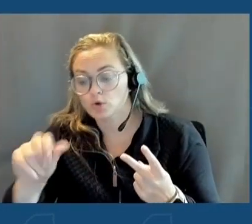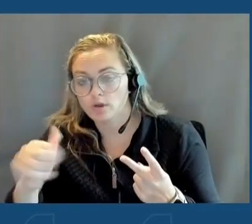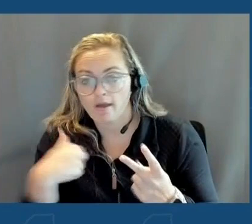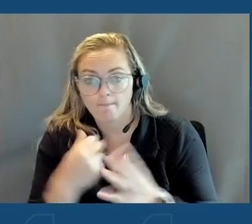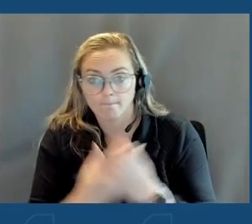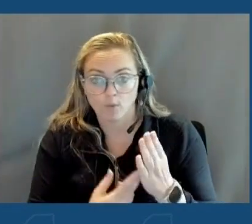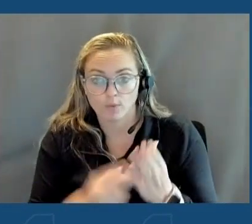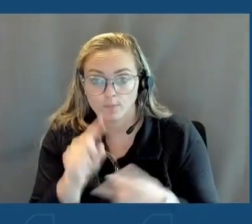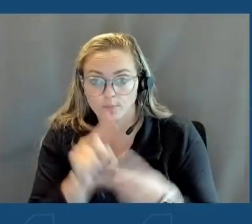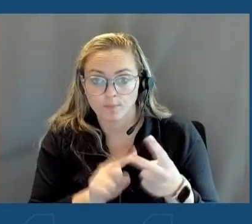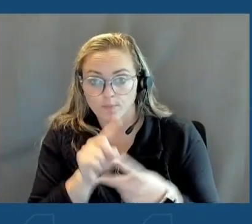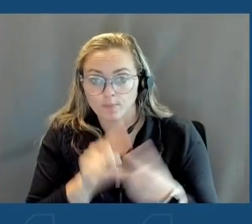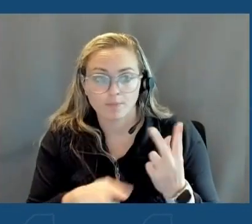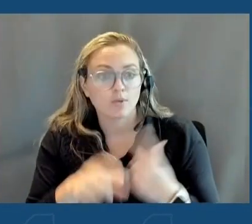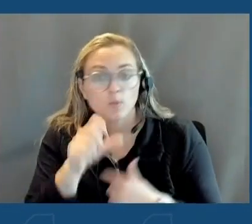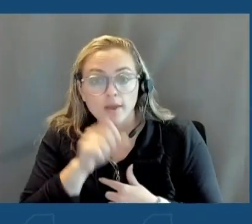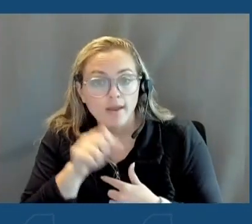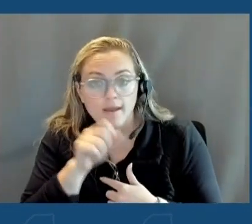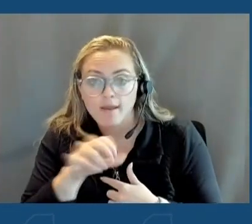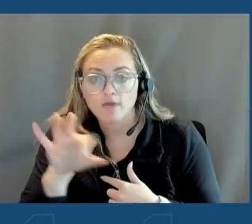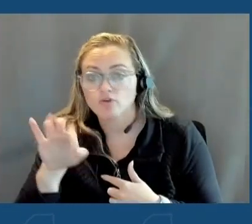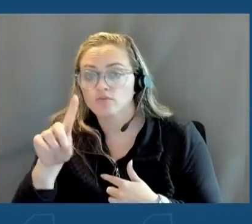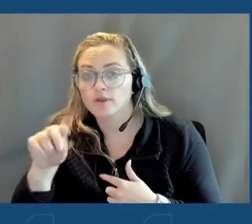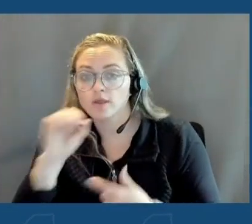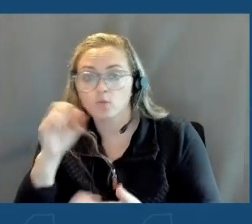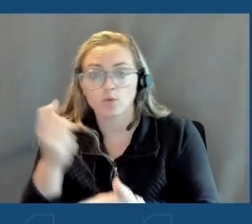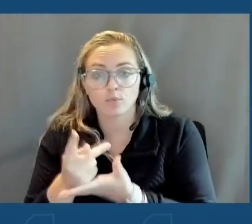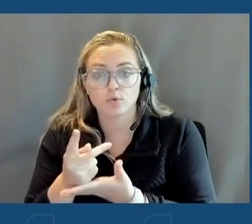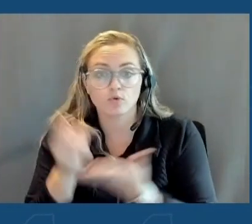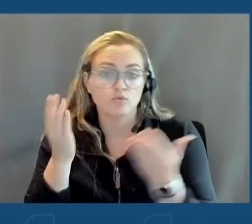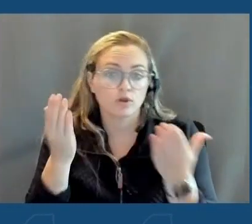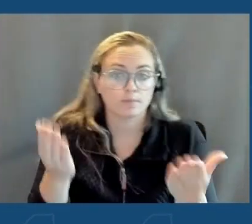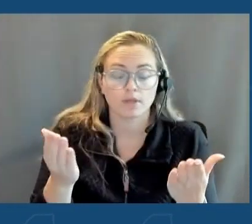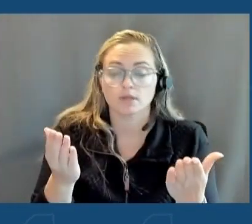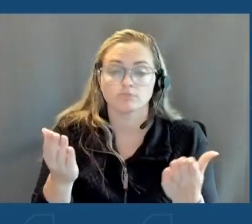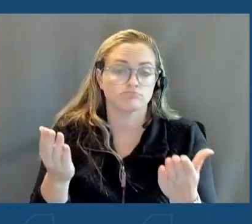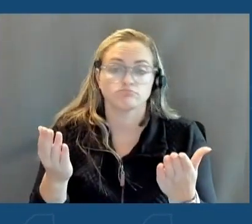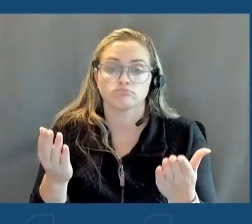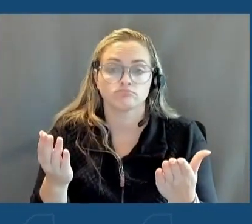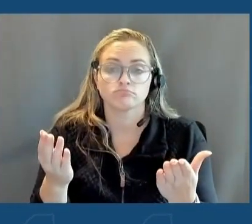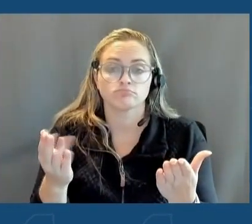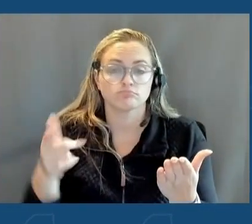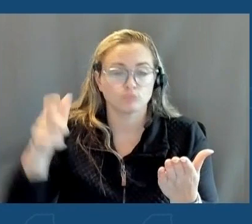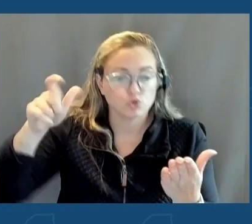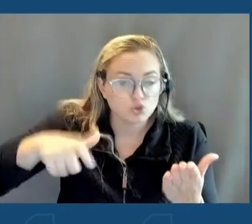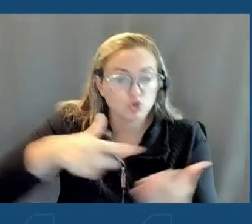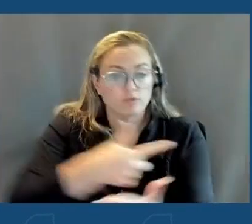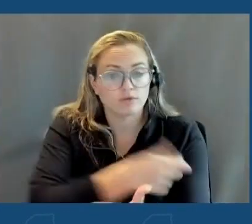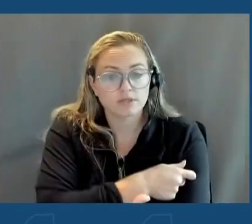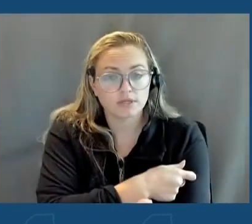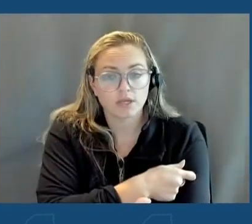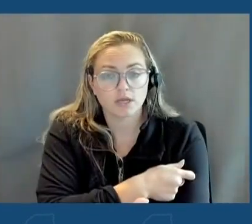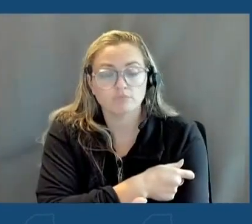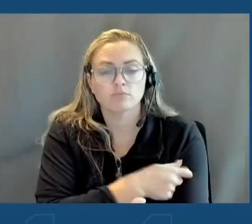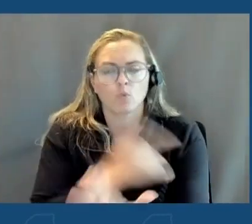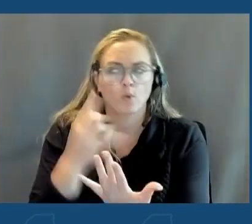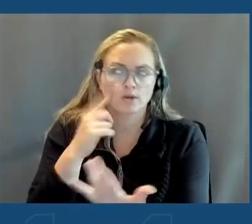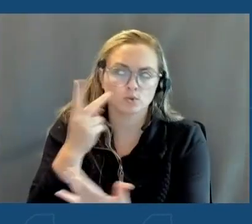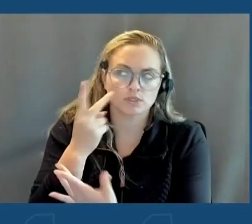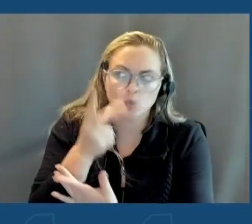ARE DOMINANT . IT IS A CUSTOMIZED VACCINE. IT IS OFFERED BY PFIZER AND MODERNA.